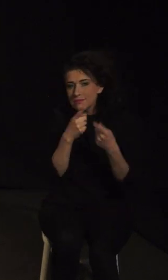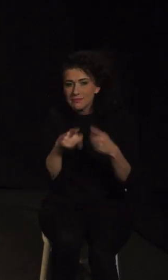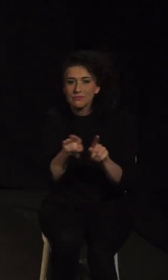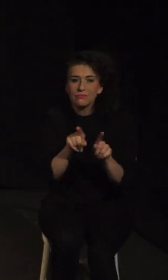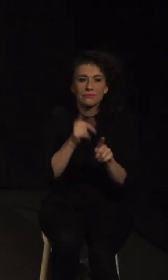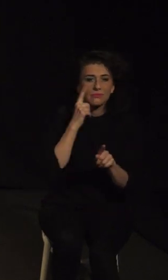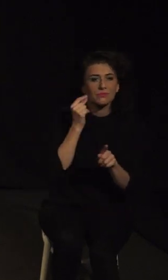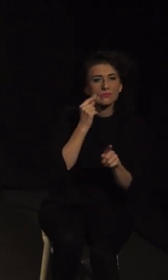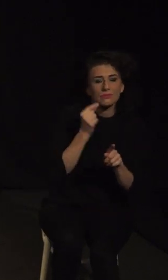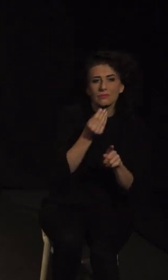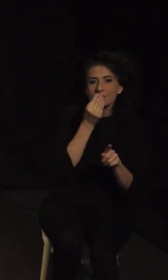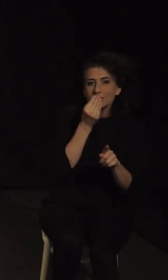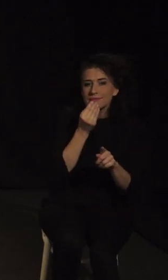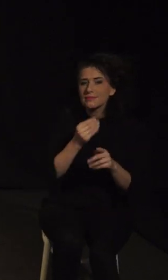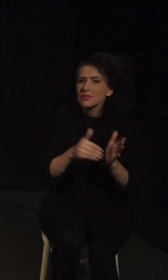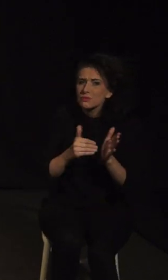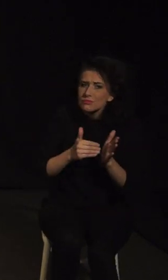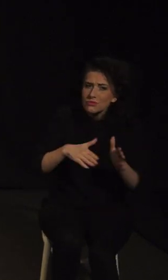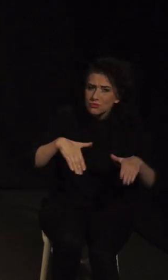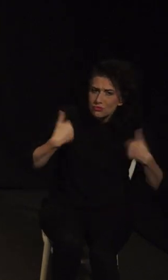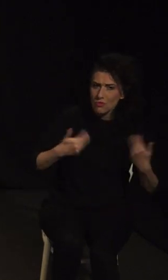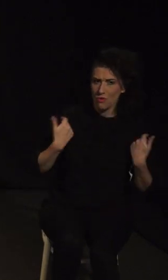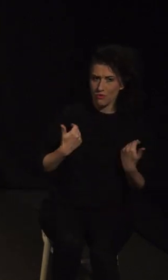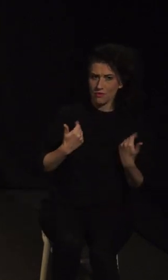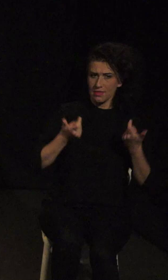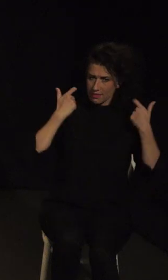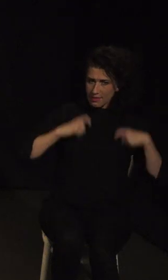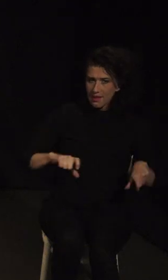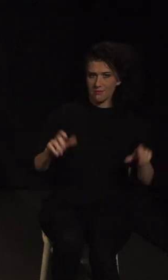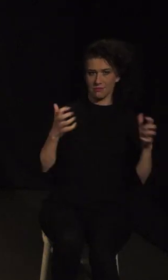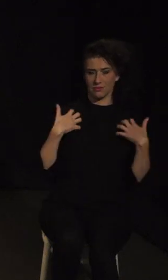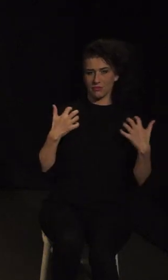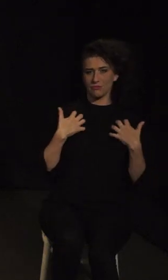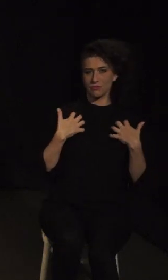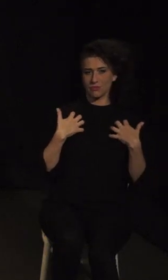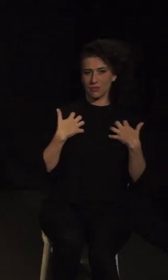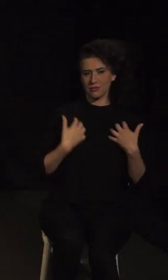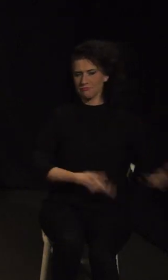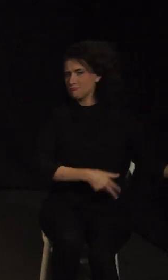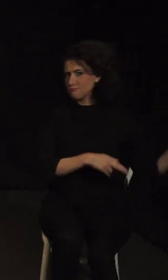you want health, country life, and a just-ended hunt.